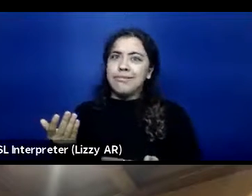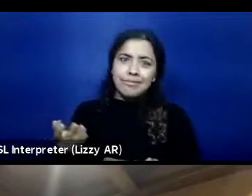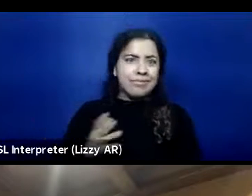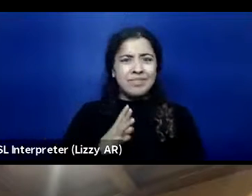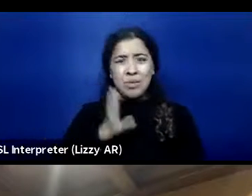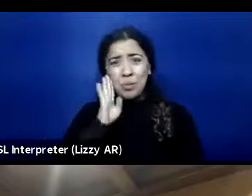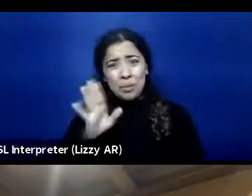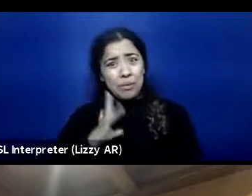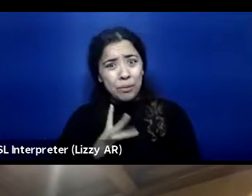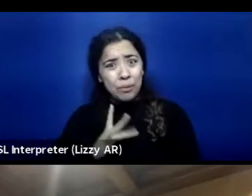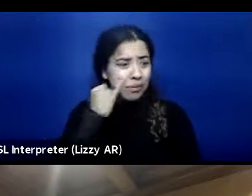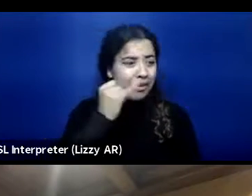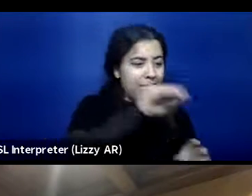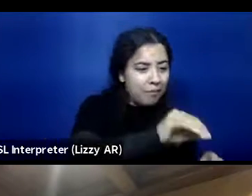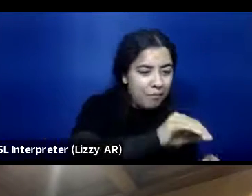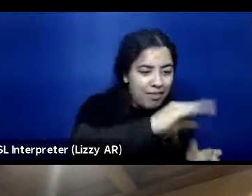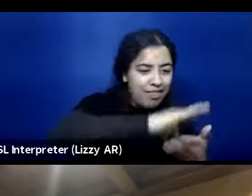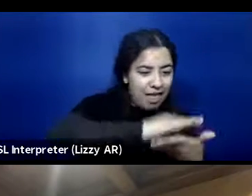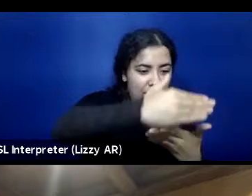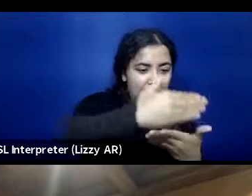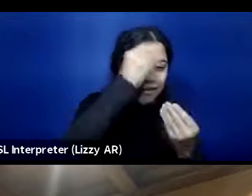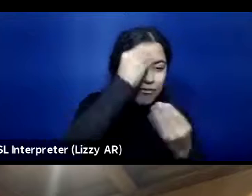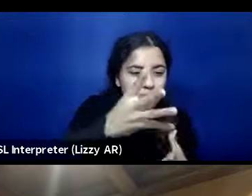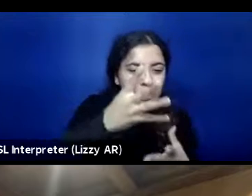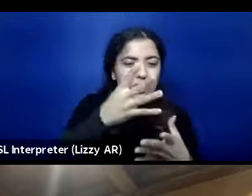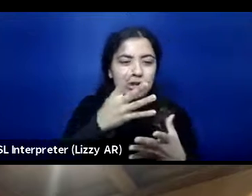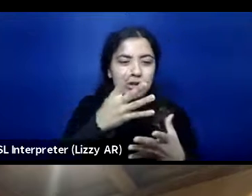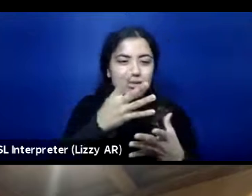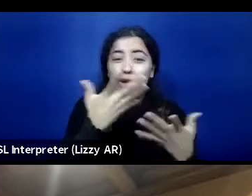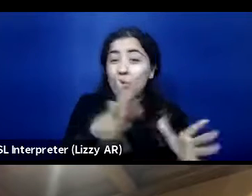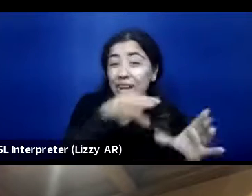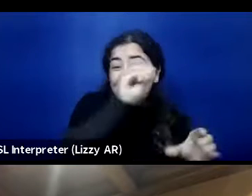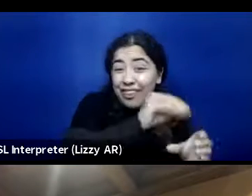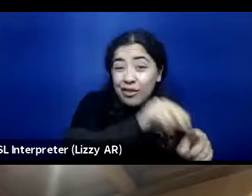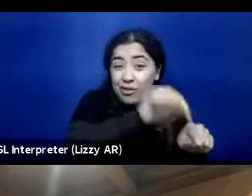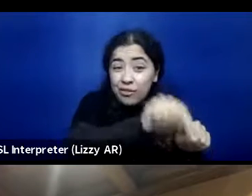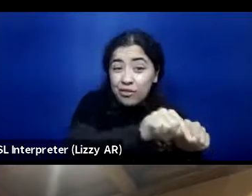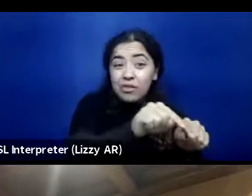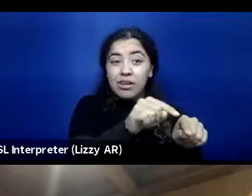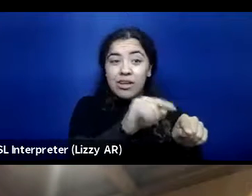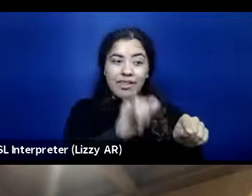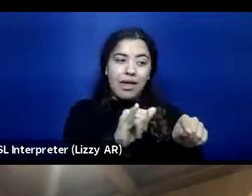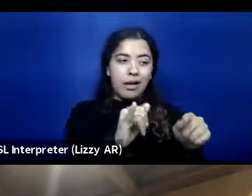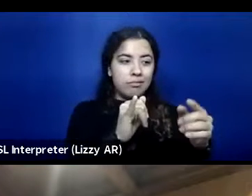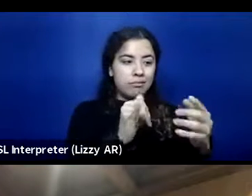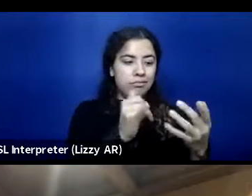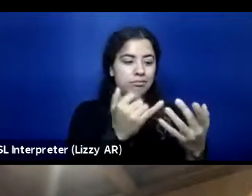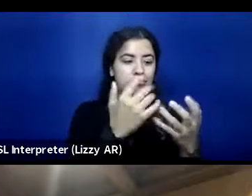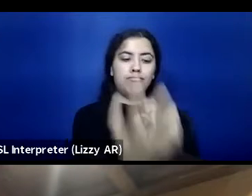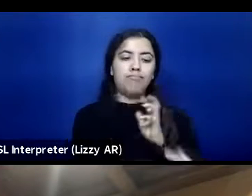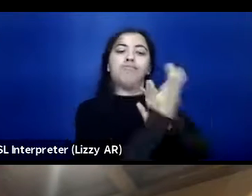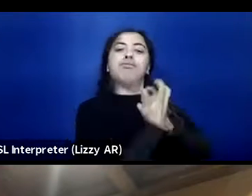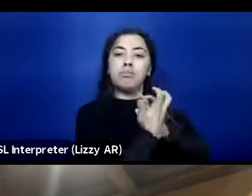with you the configuration information that would allow any computer to be configured to serve your needs."